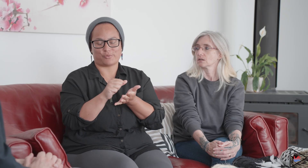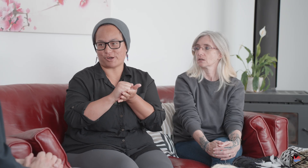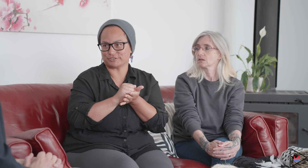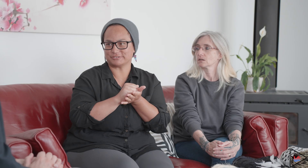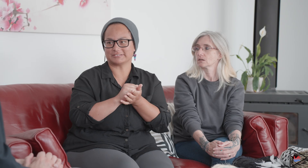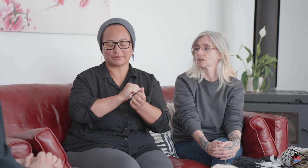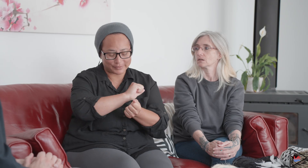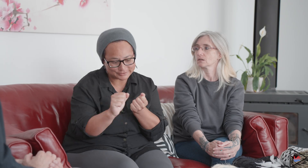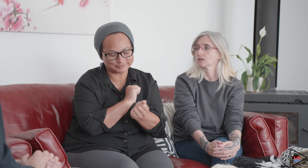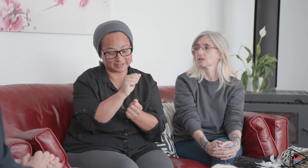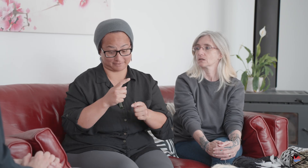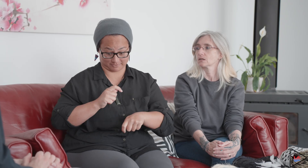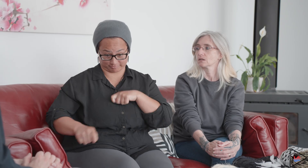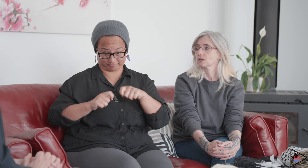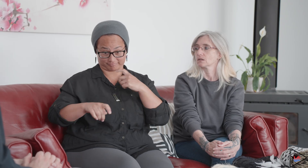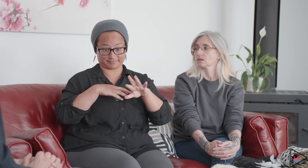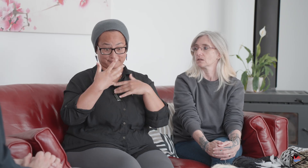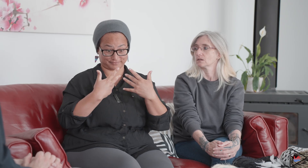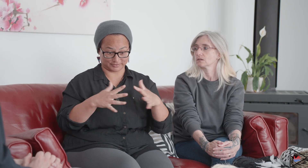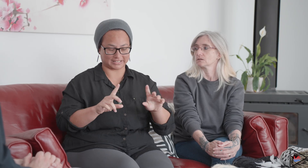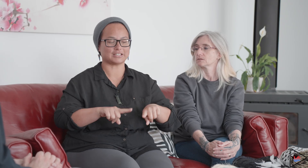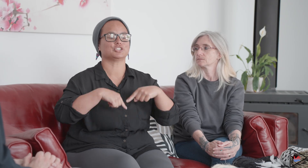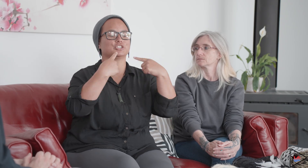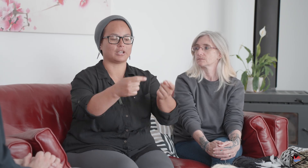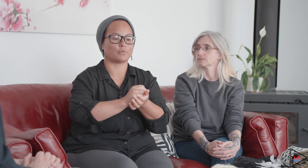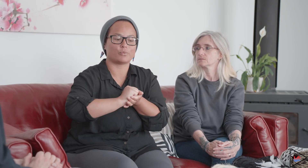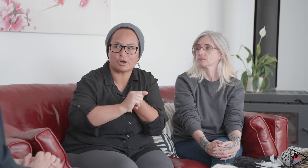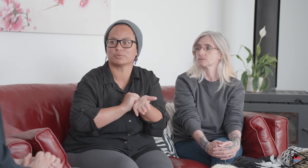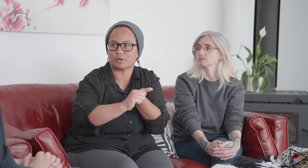To be honest, it's can be frustrating to do this washing because it's something you've got to do